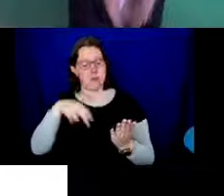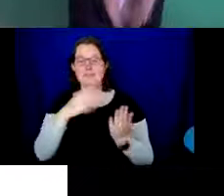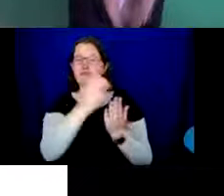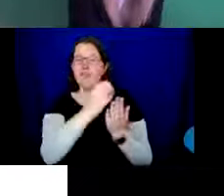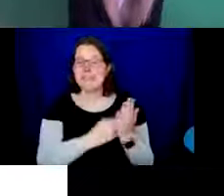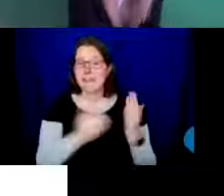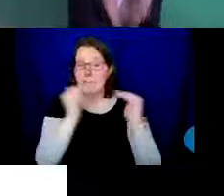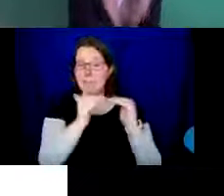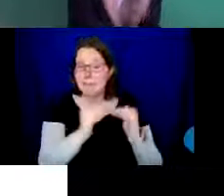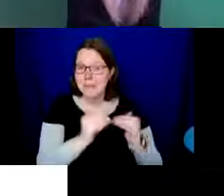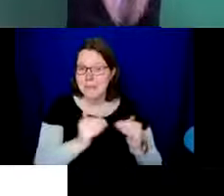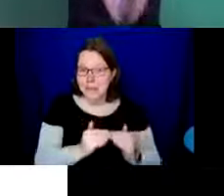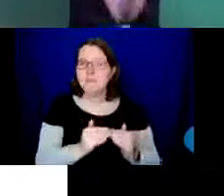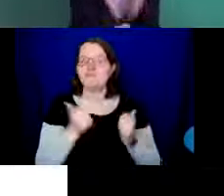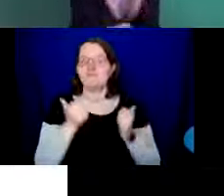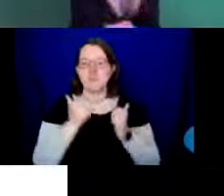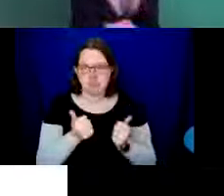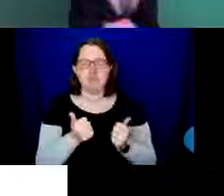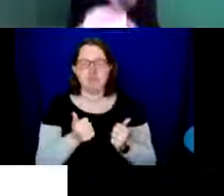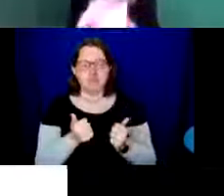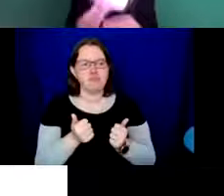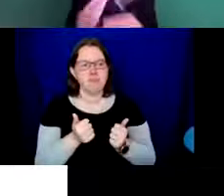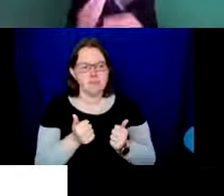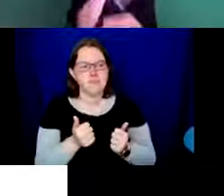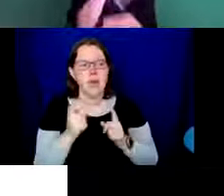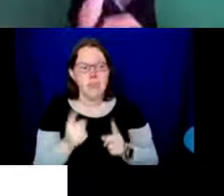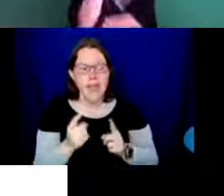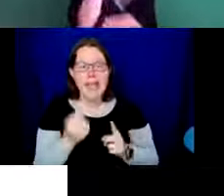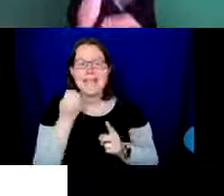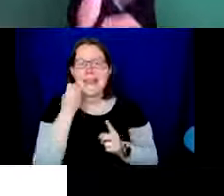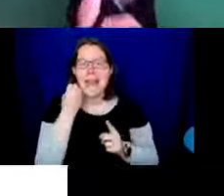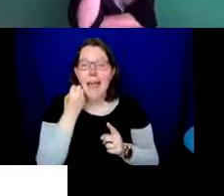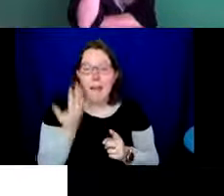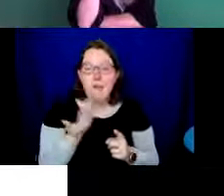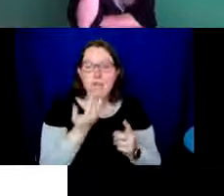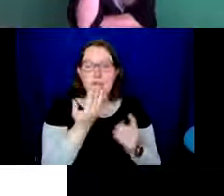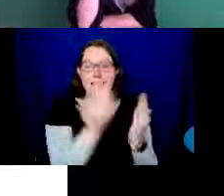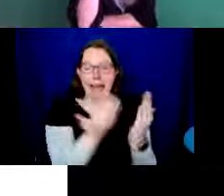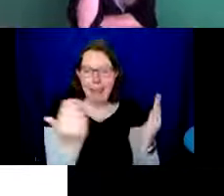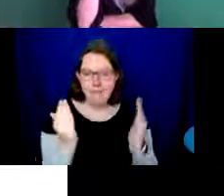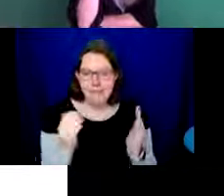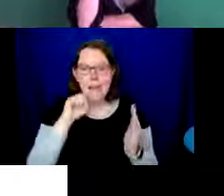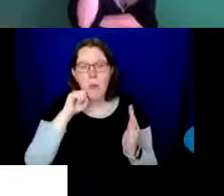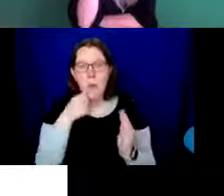we'll create a short list for each gallery we'll either select a first second or third choice